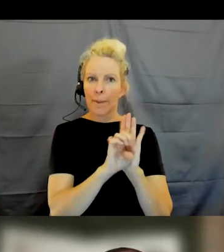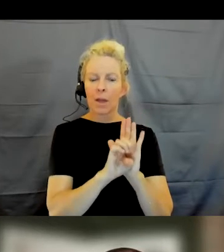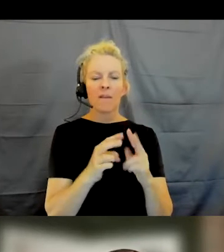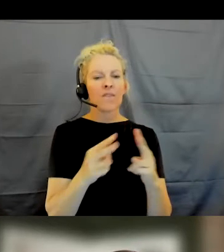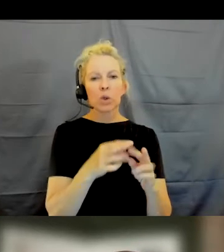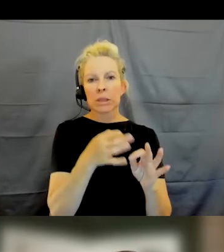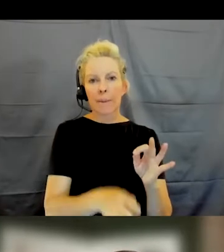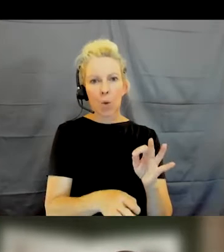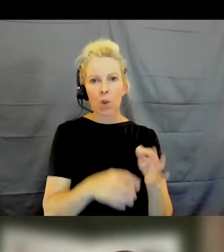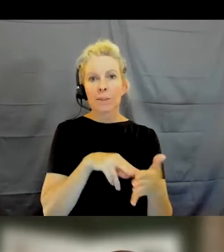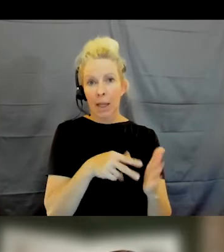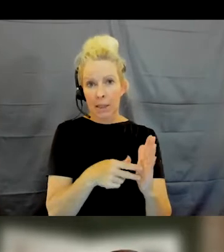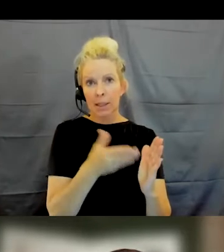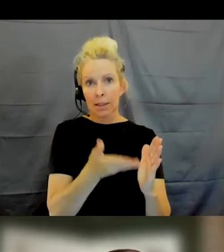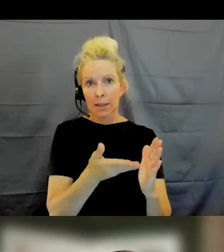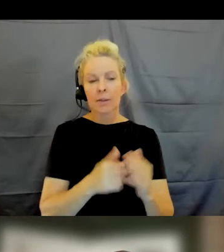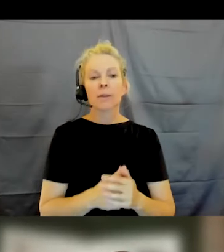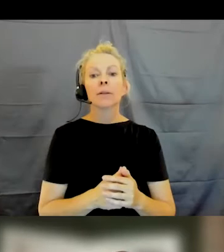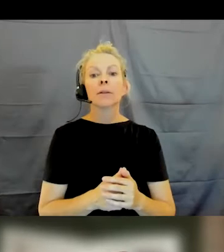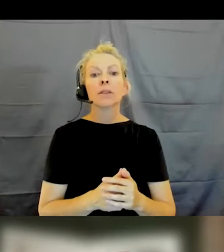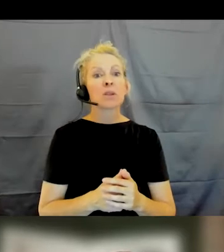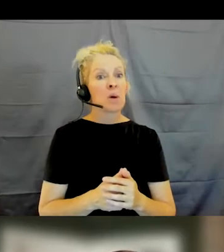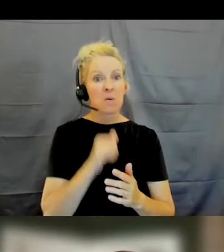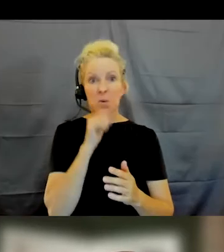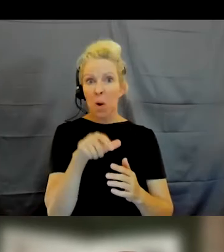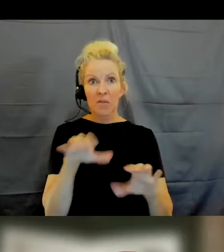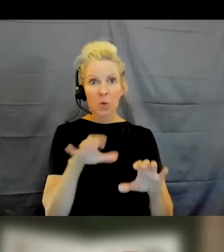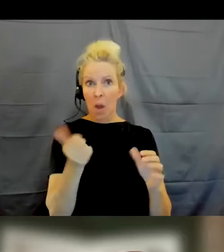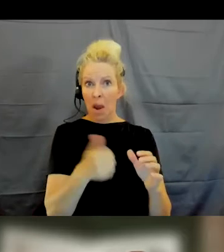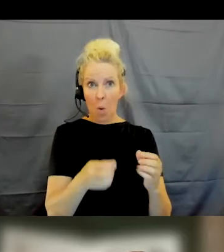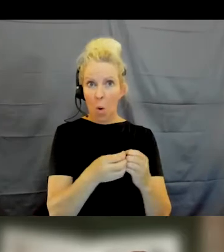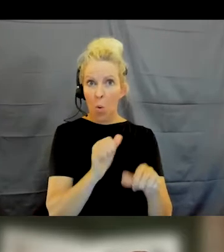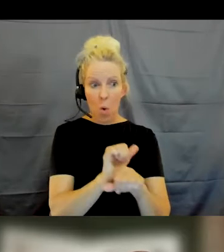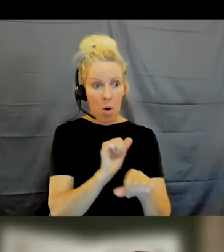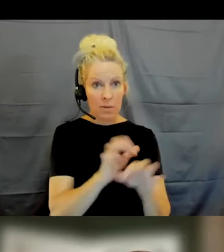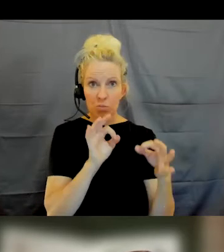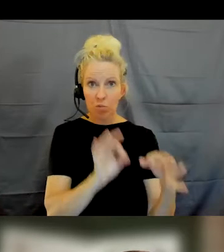Everything is going to parse this correctly. We don't have to do any more work. Perfect, right?